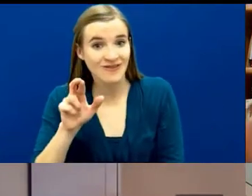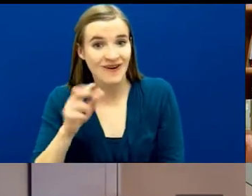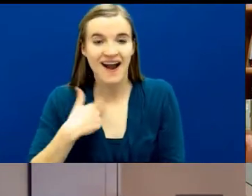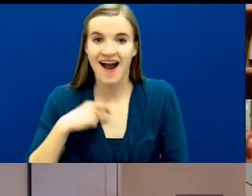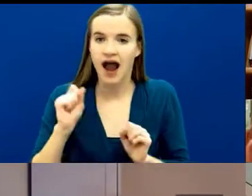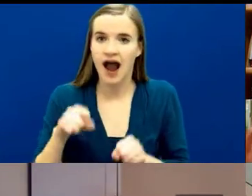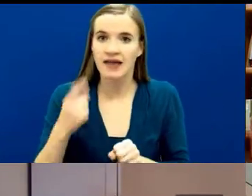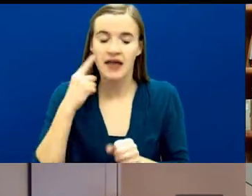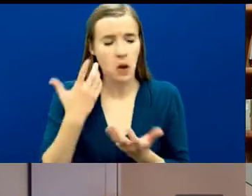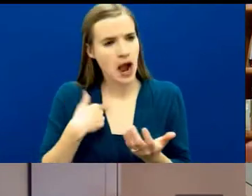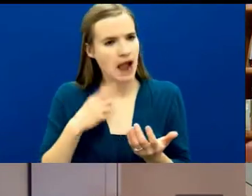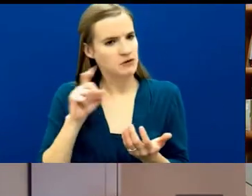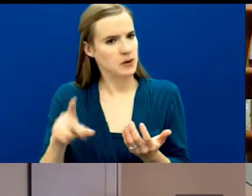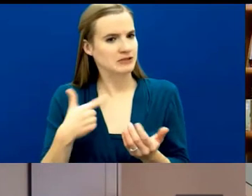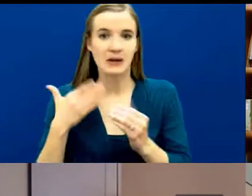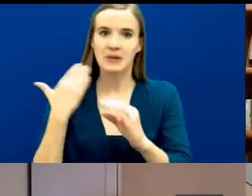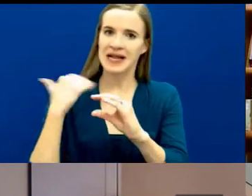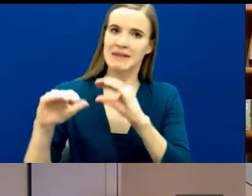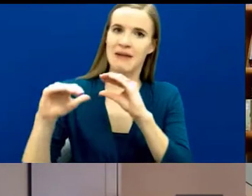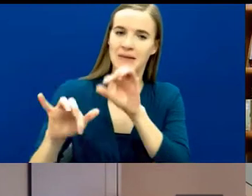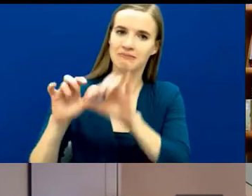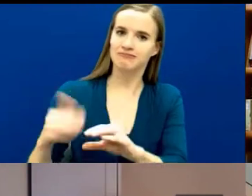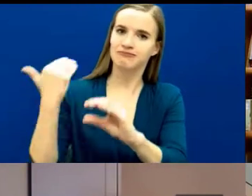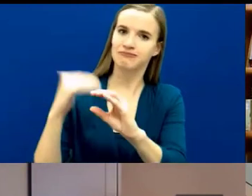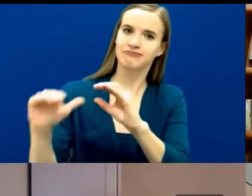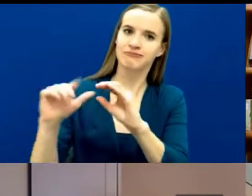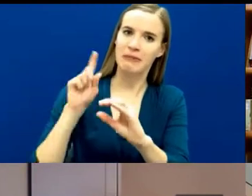Jennifer an email, you know, and ask her about that. And one of the things that